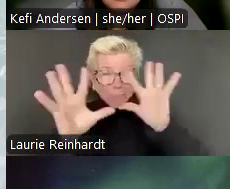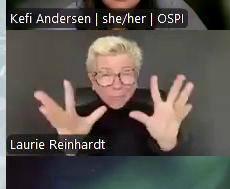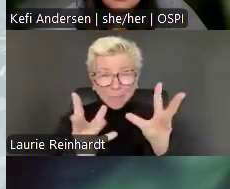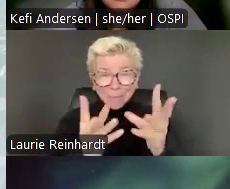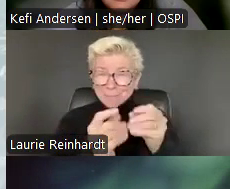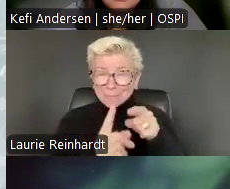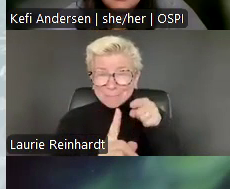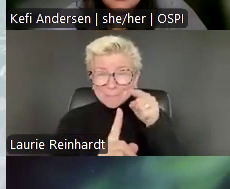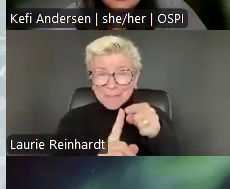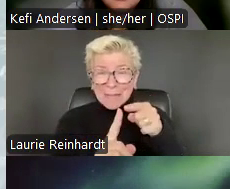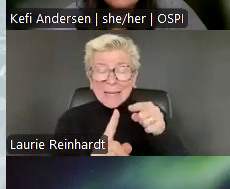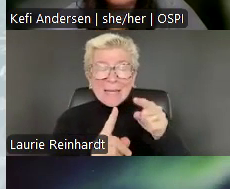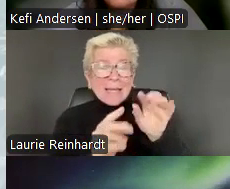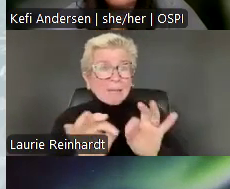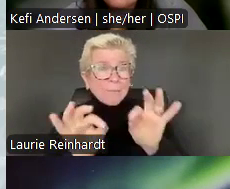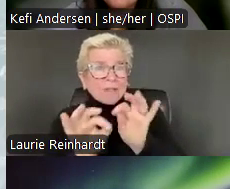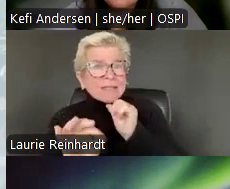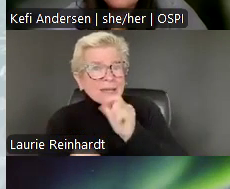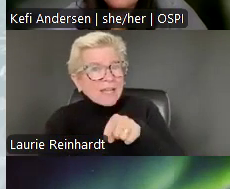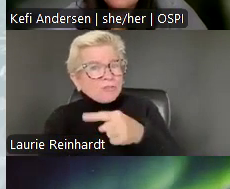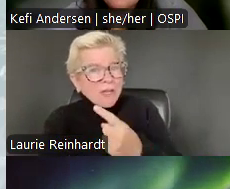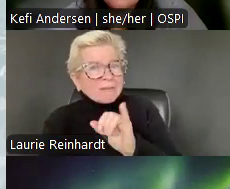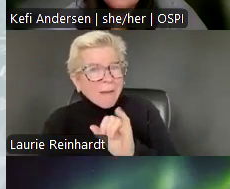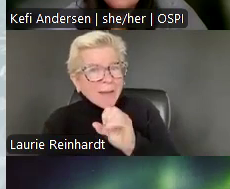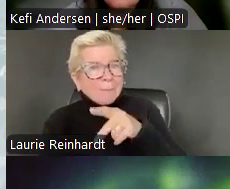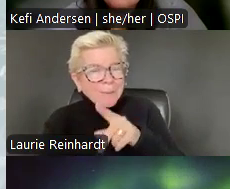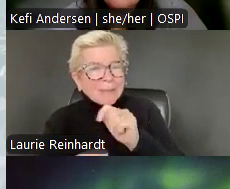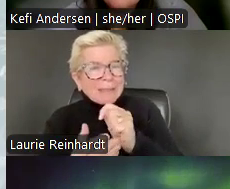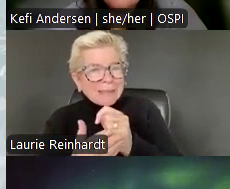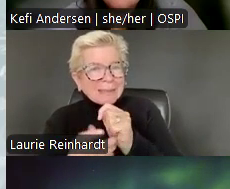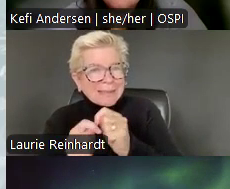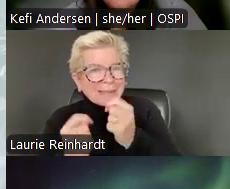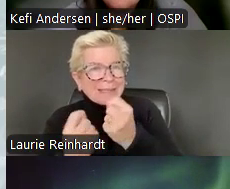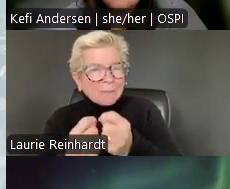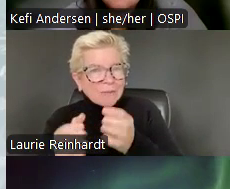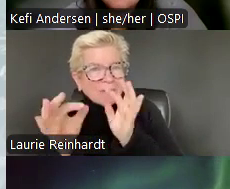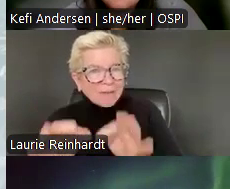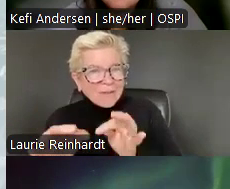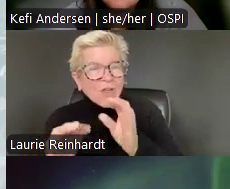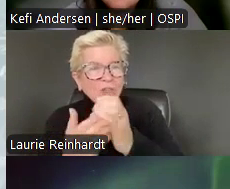just IEP teams determining a course, a comparable contact course substitution, but it's a system